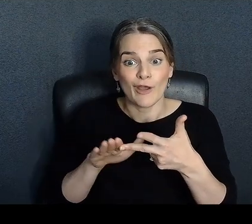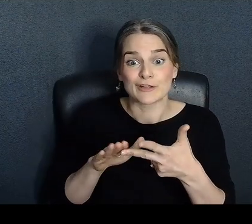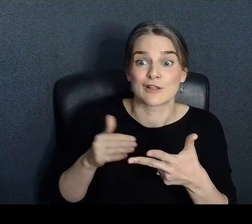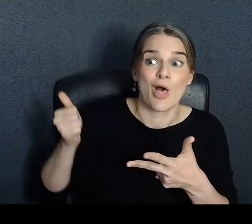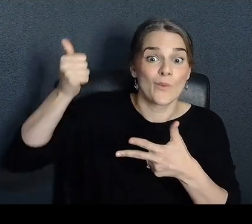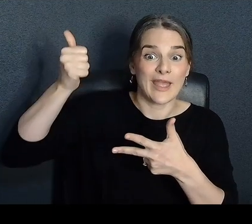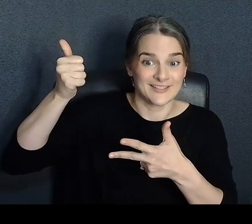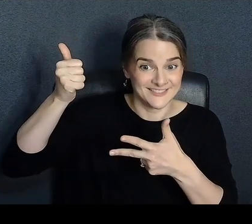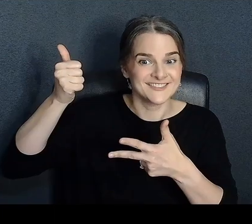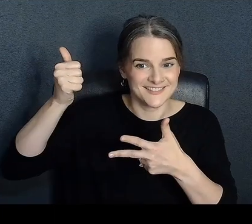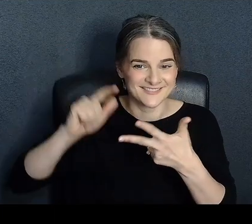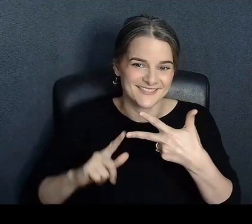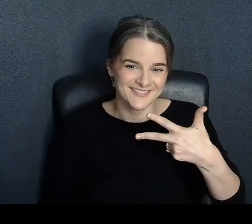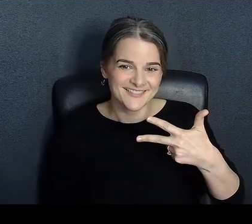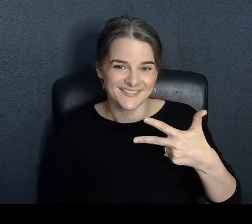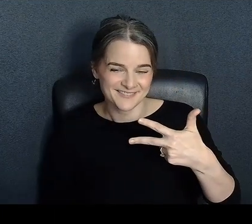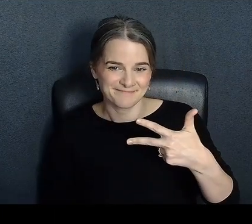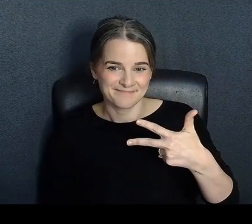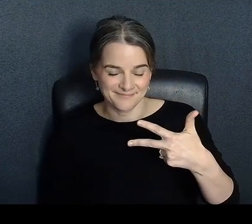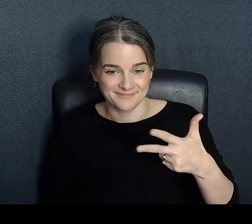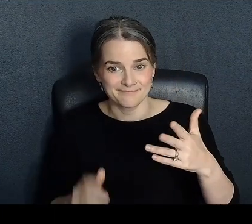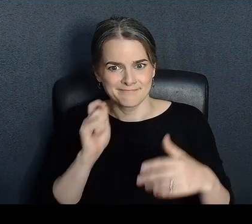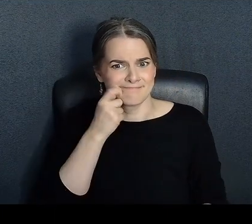There's also an inline phone amplifier